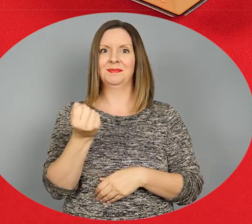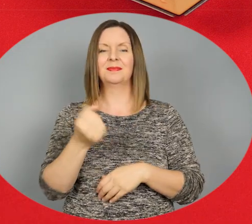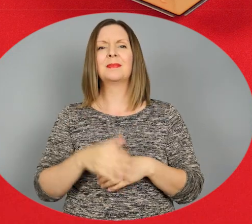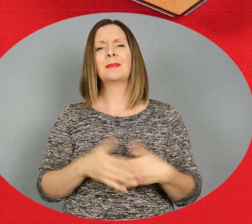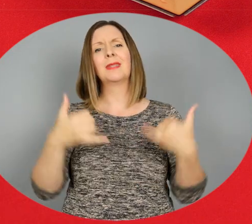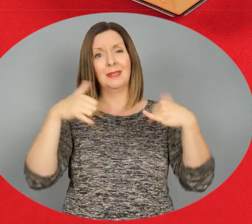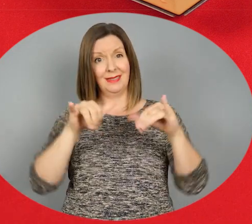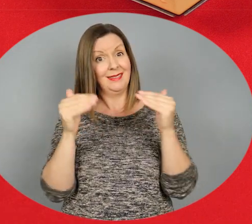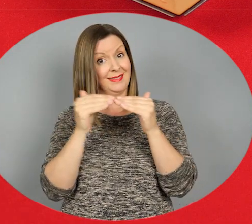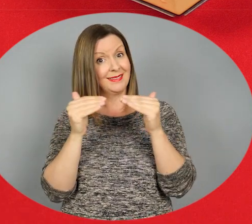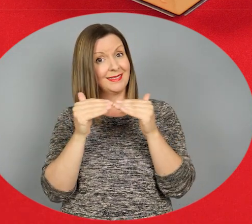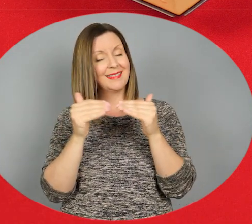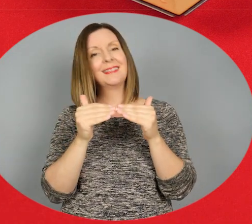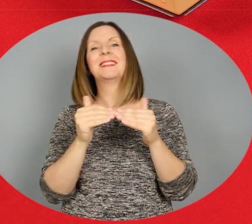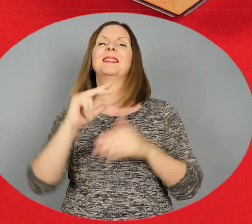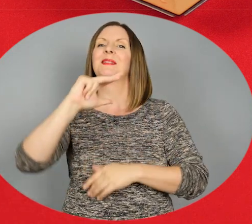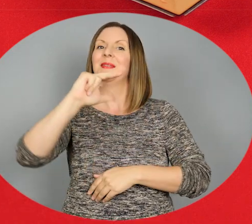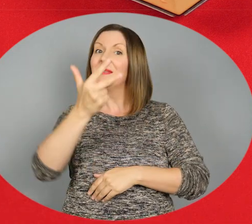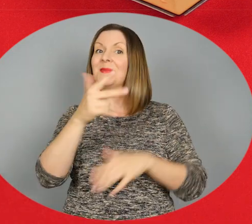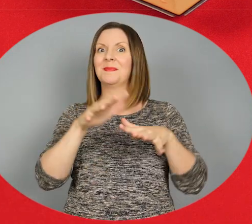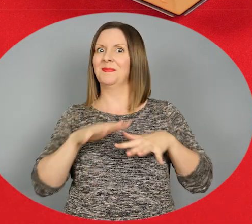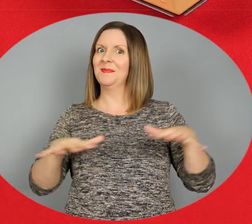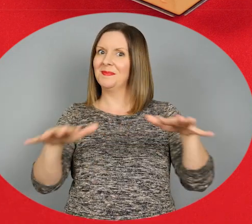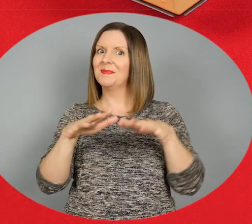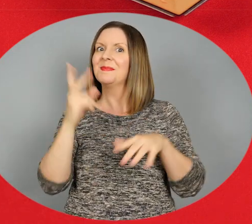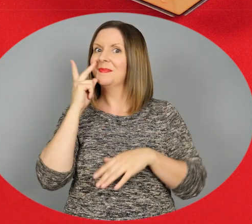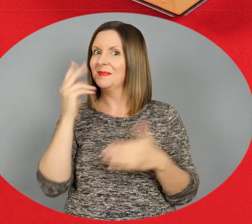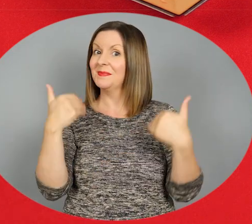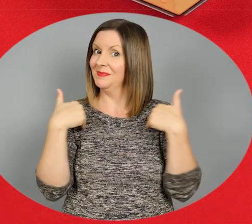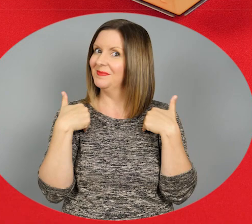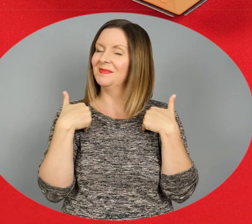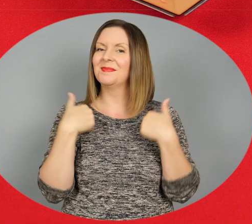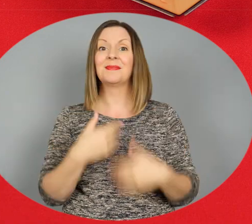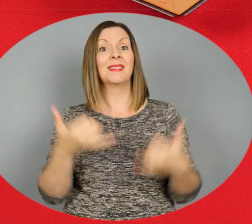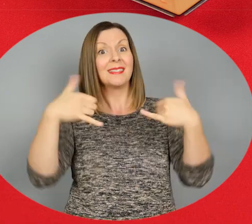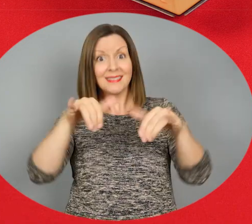animal. But if there’s still a tie, check for a third region in the same way. And if